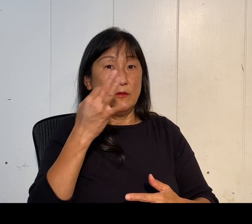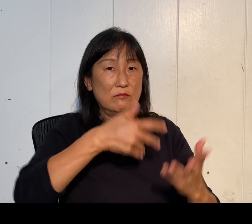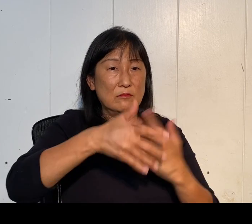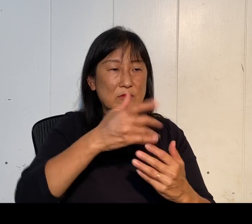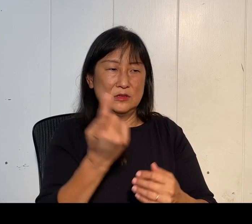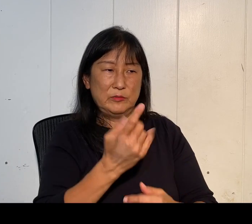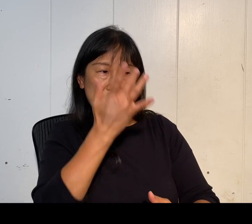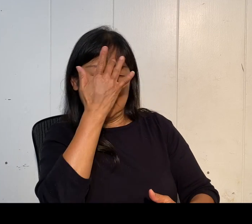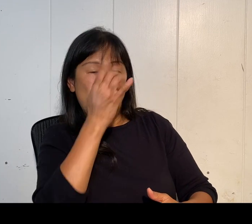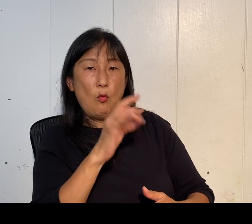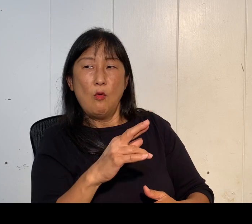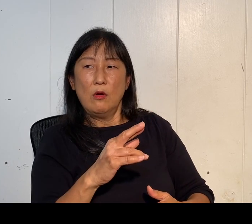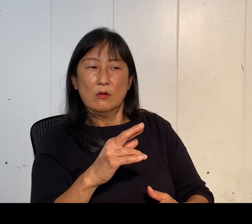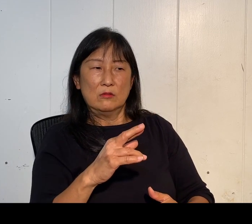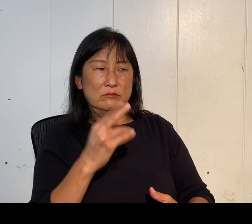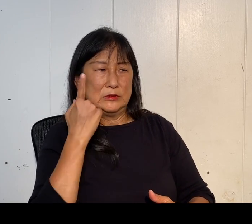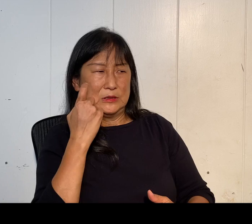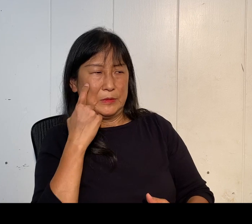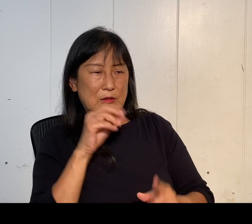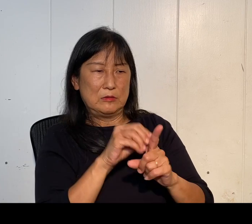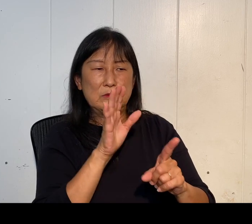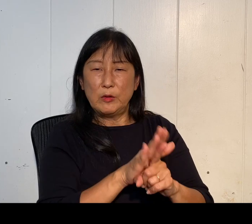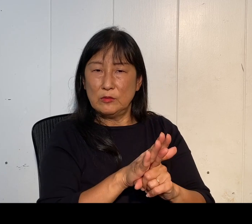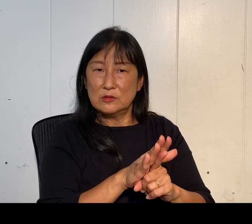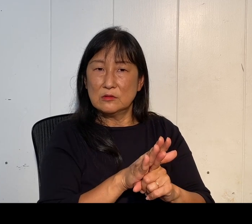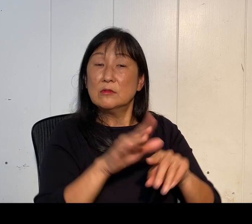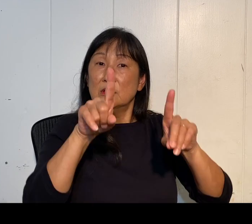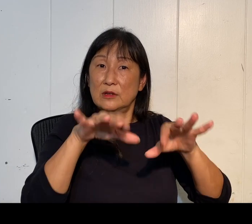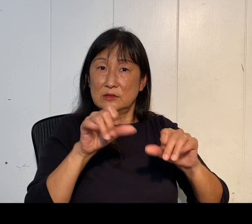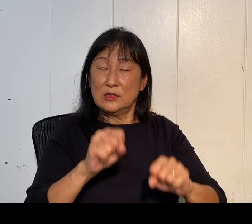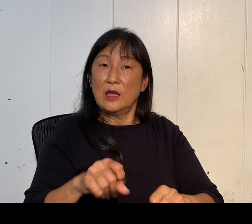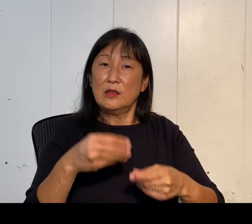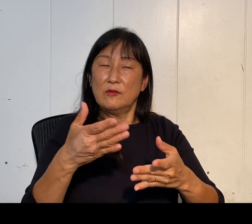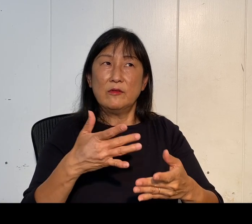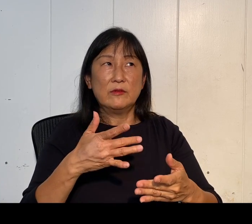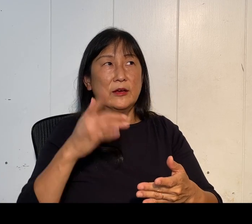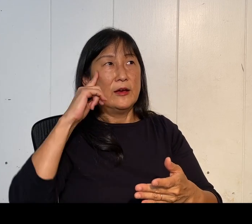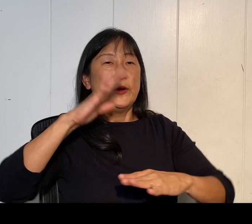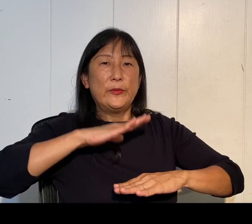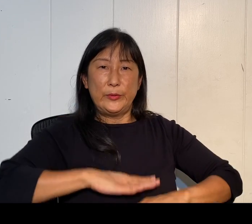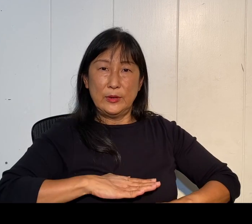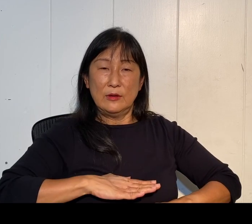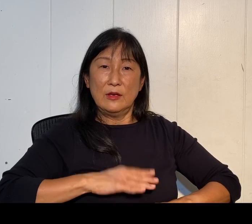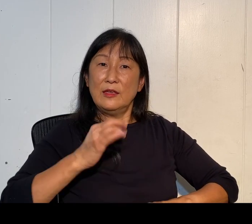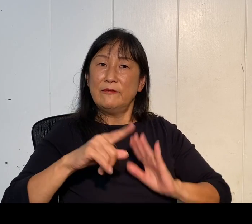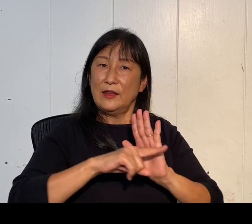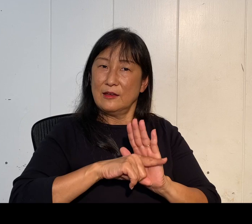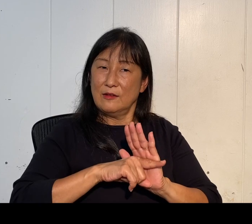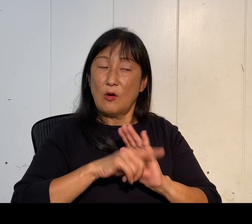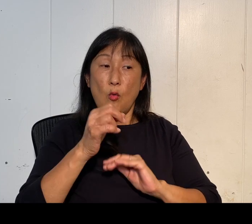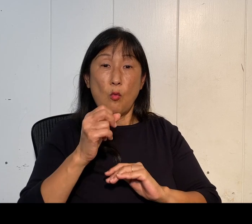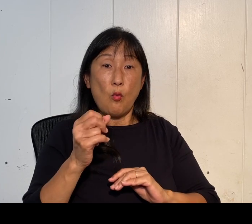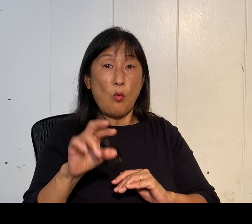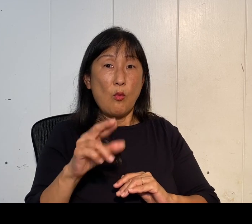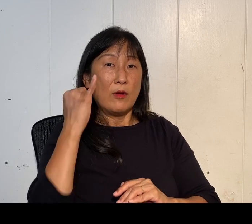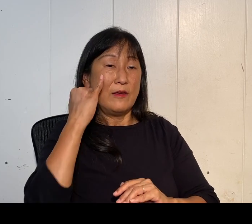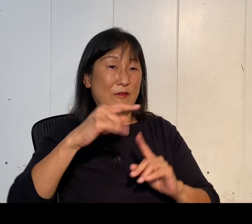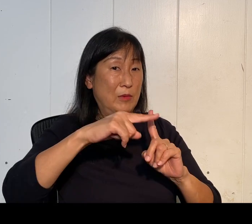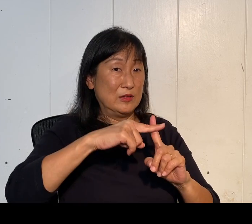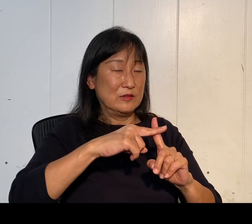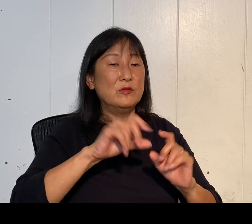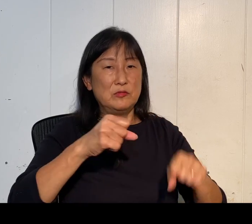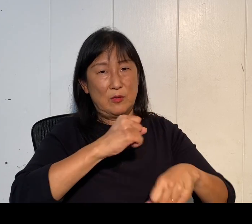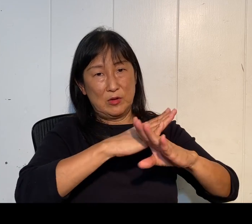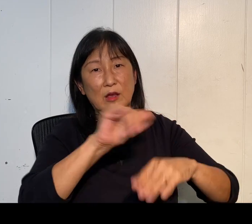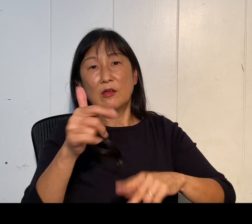around someone who is sick, or if they just think they might have been exposed. Being tested can provide peace of mind if it’s negative, and allow you to protect others if it’s positive.